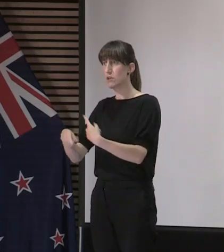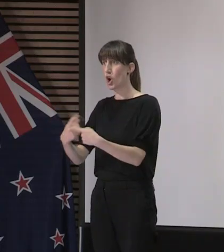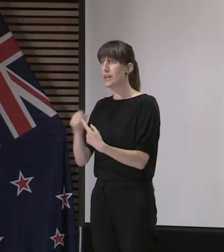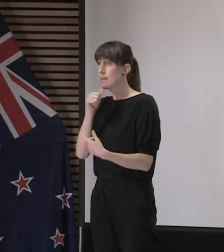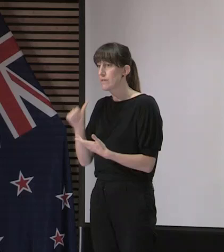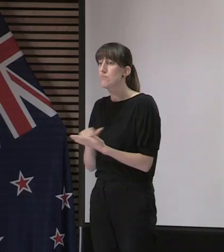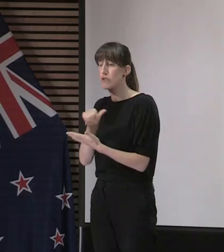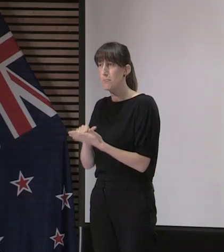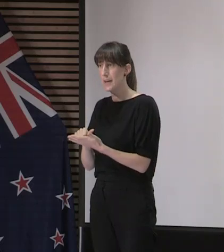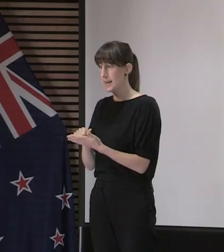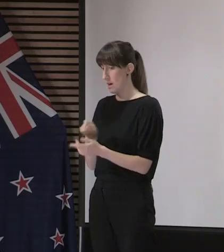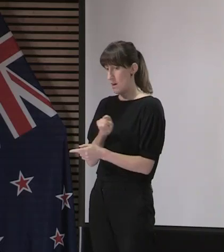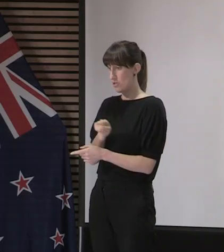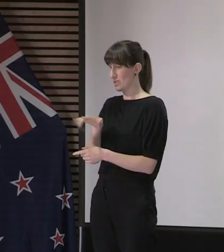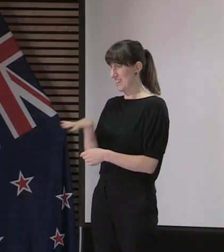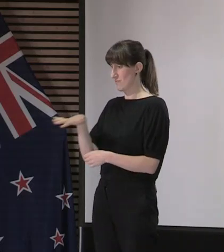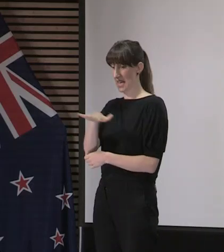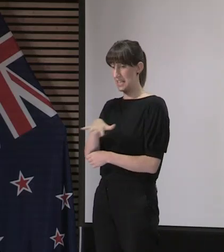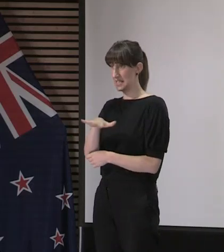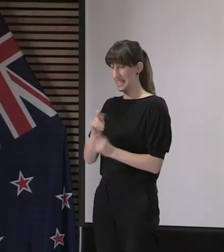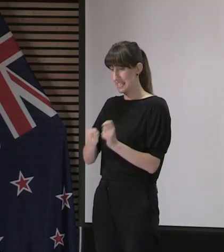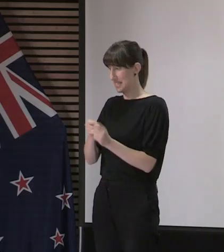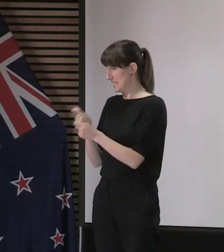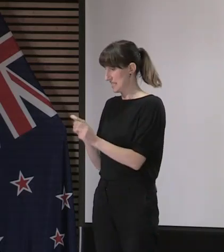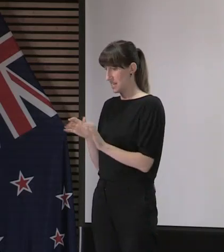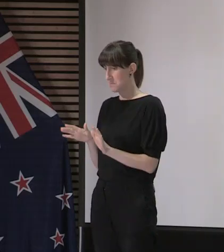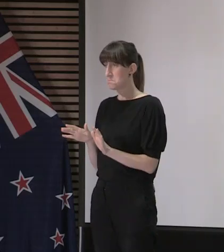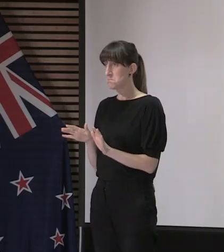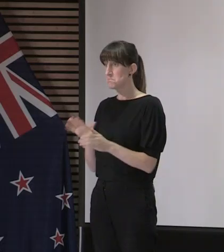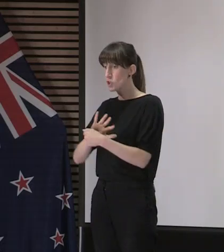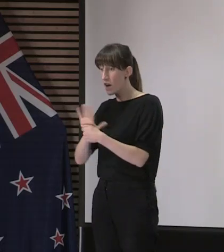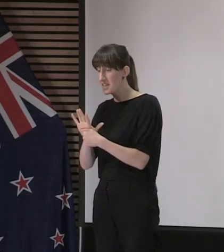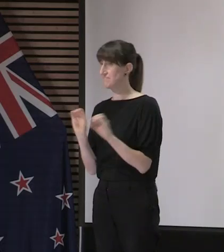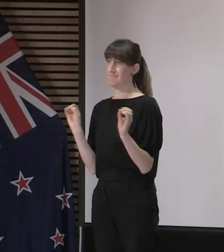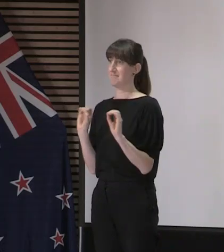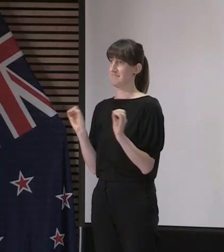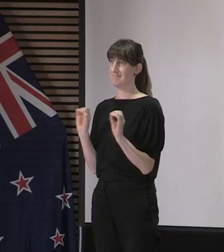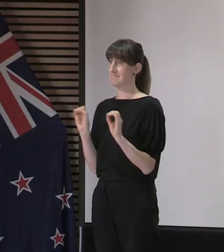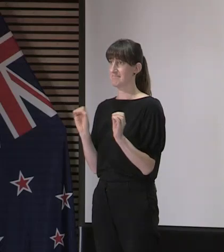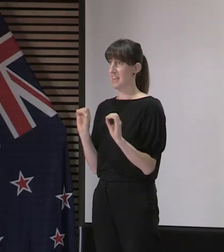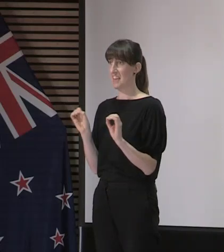will be continuing that as appropriate. We haven't seen any positive results or tests